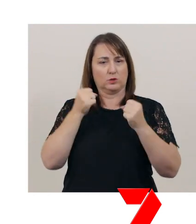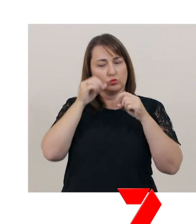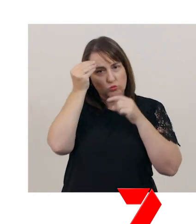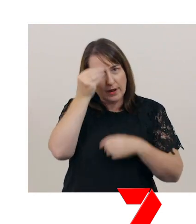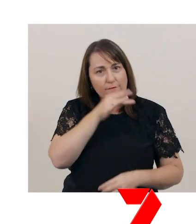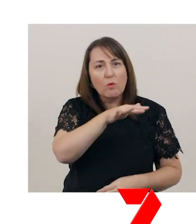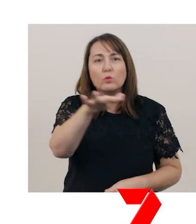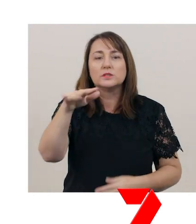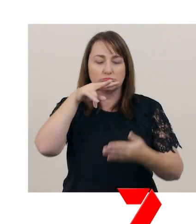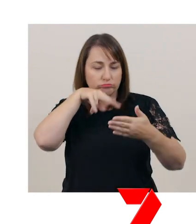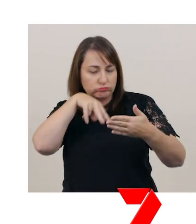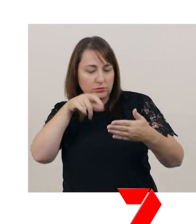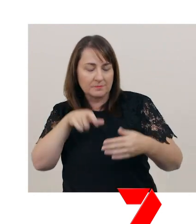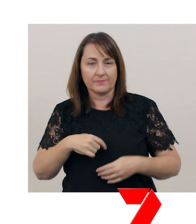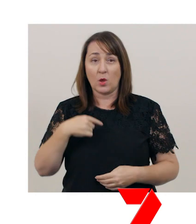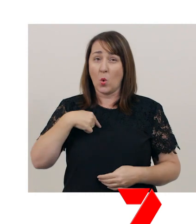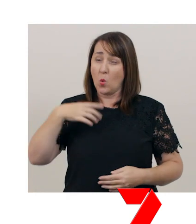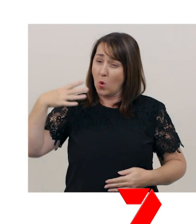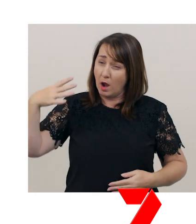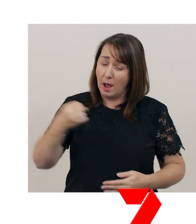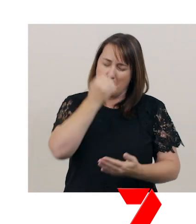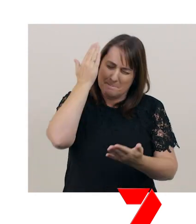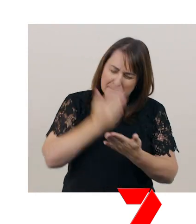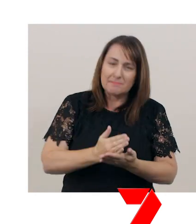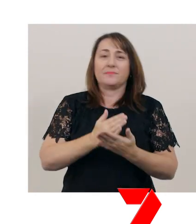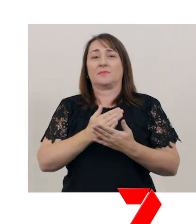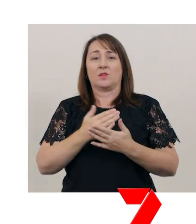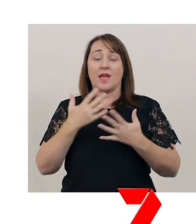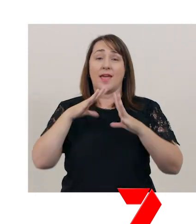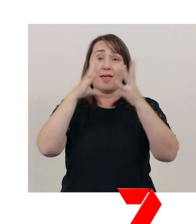"We absolutely must do everything we can to achieve our aims."